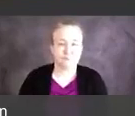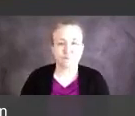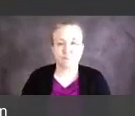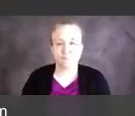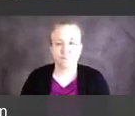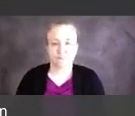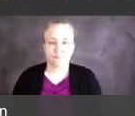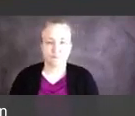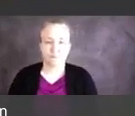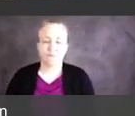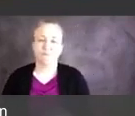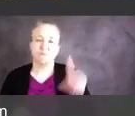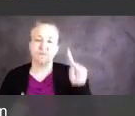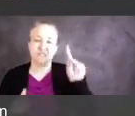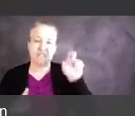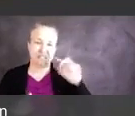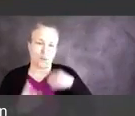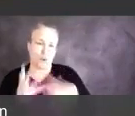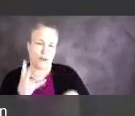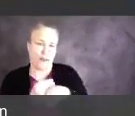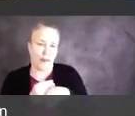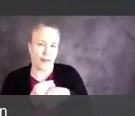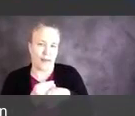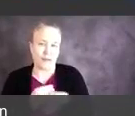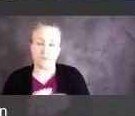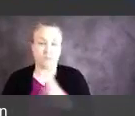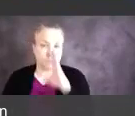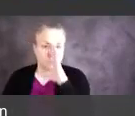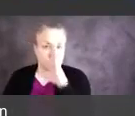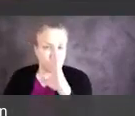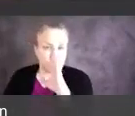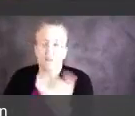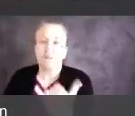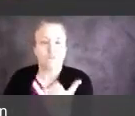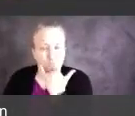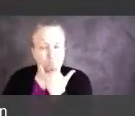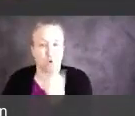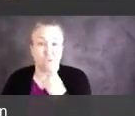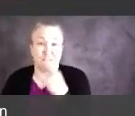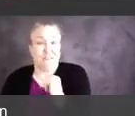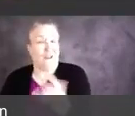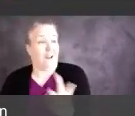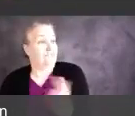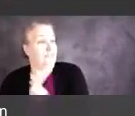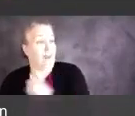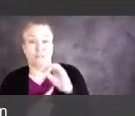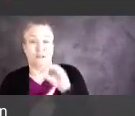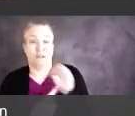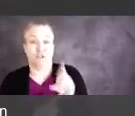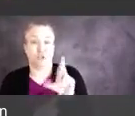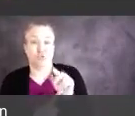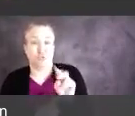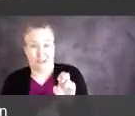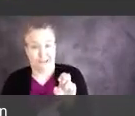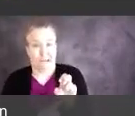[Commissioner Lawrence] I want to echo that. It's just flat out wrong to say that the vaccination rate makes it okay